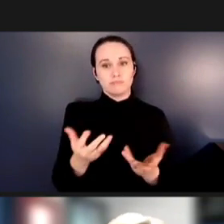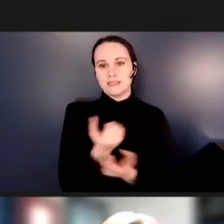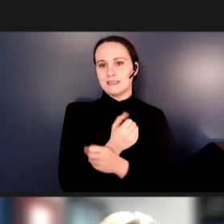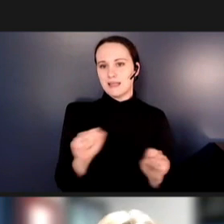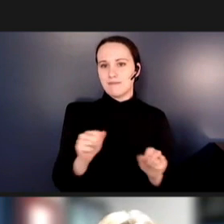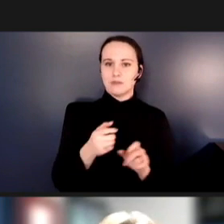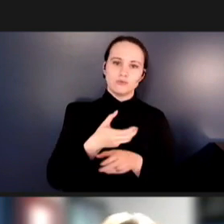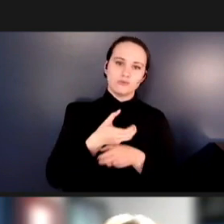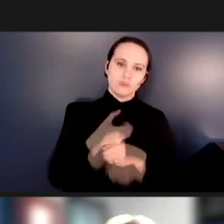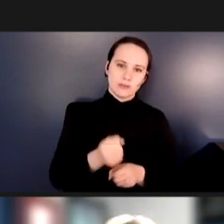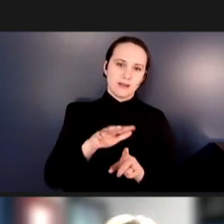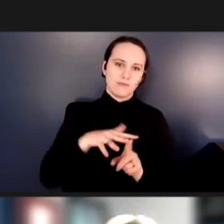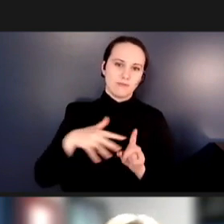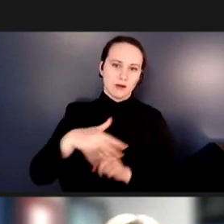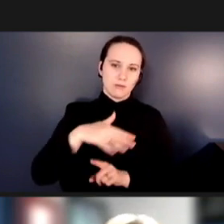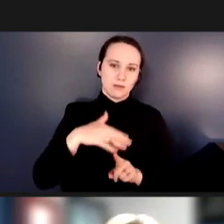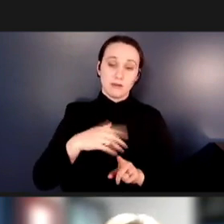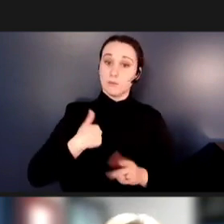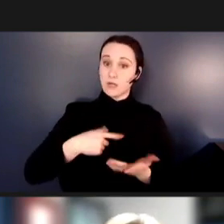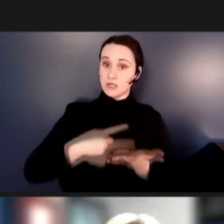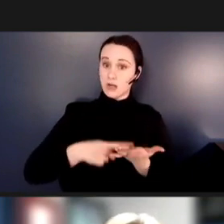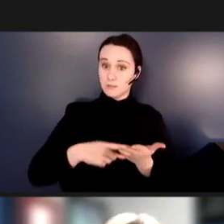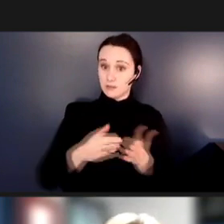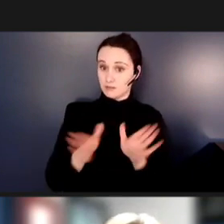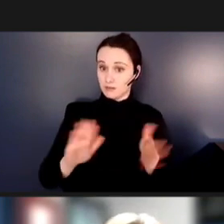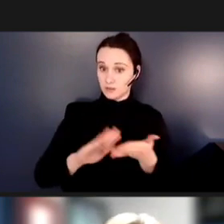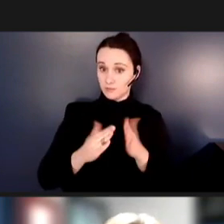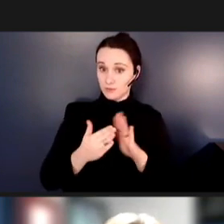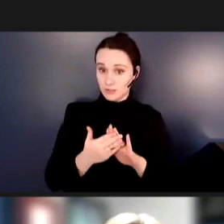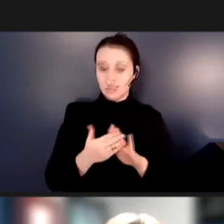in the pediatric community as a whole is the disruption of the care continuum